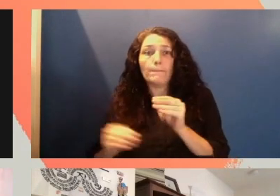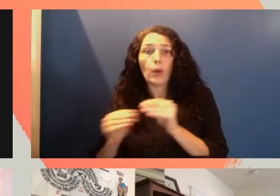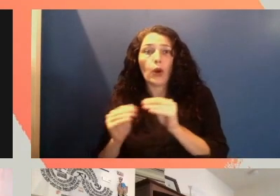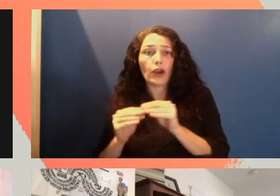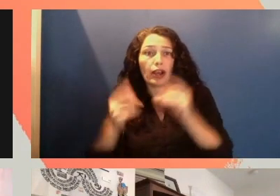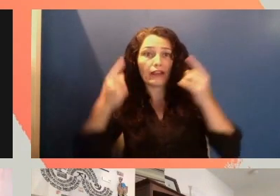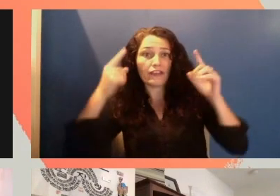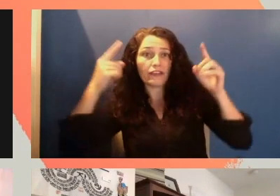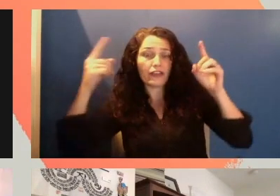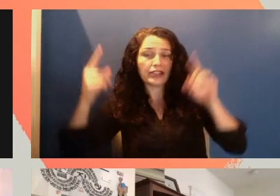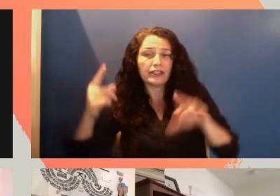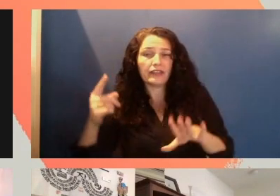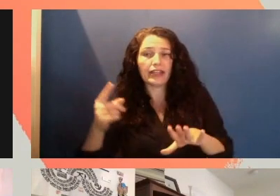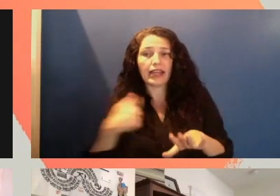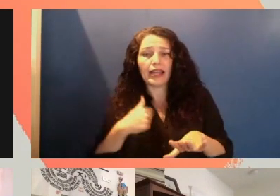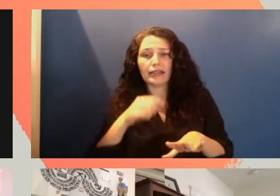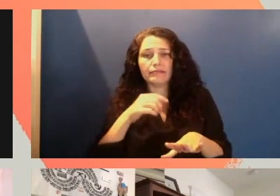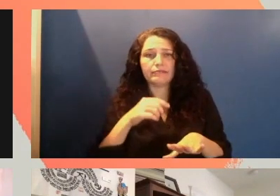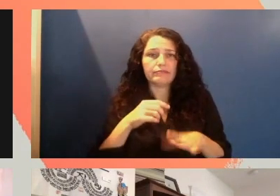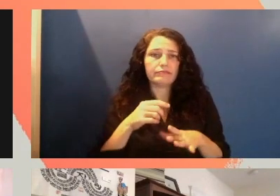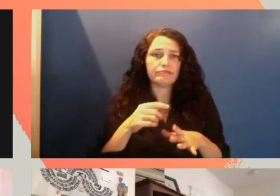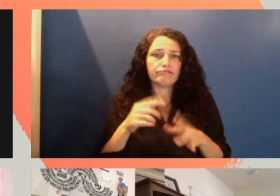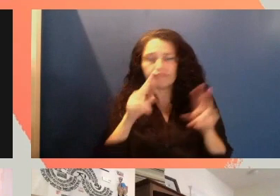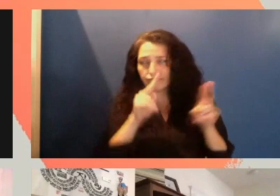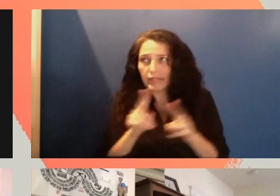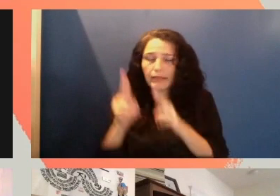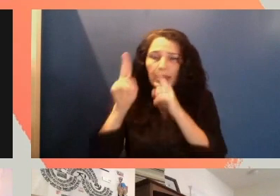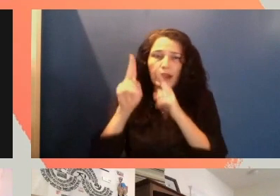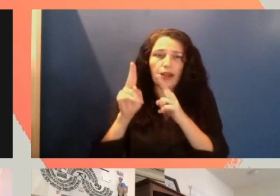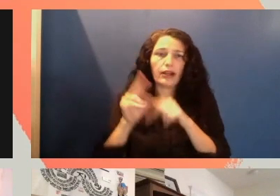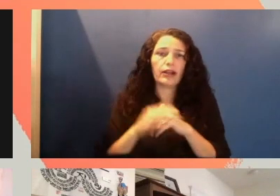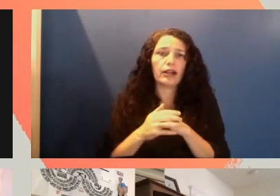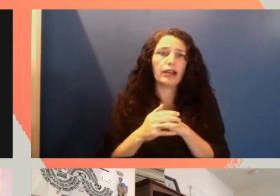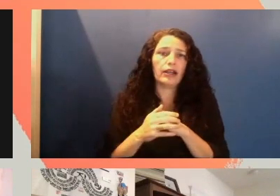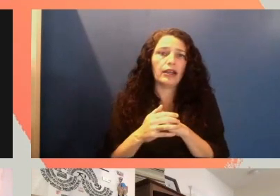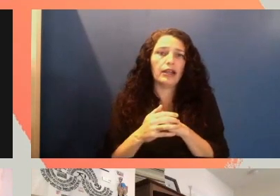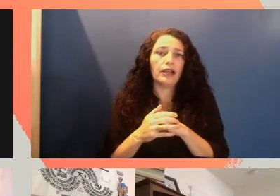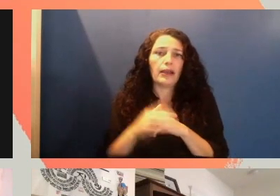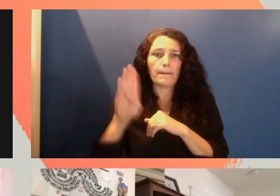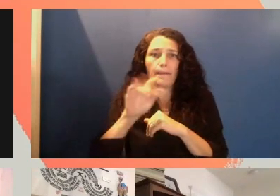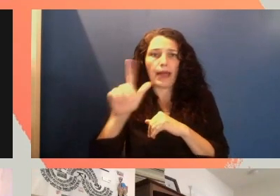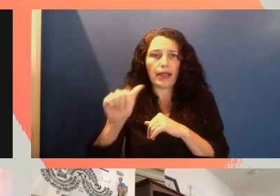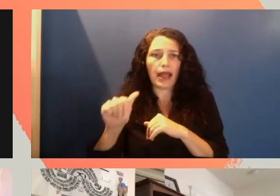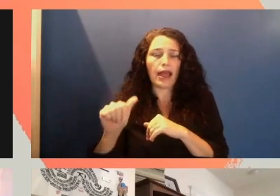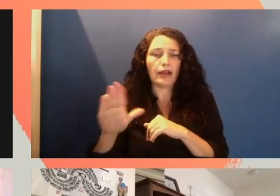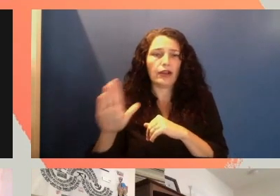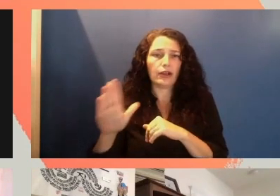because she really centers Austin in Chicago, the West side, like in her work,